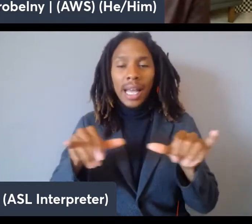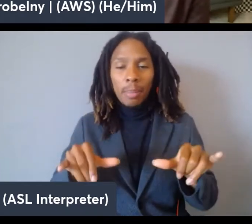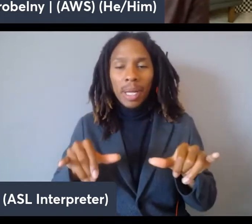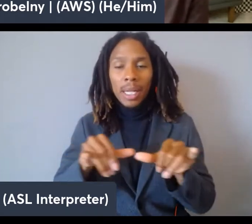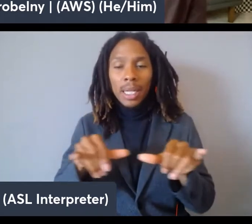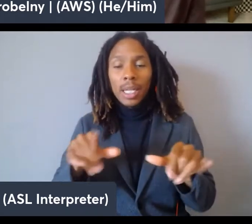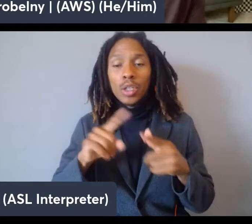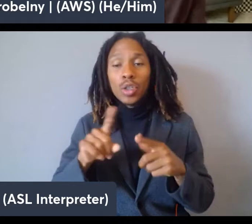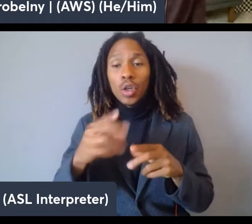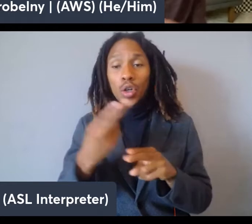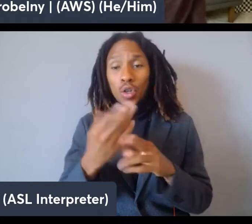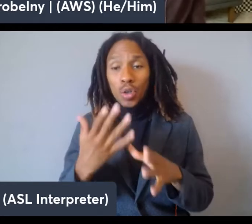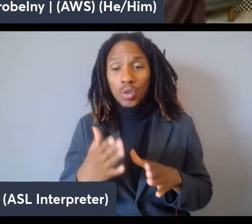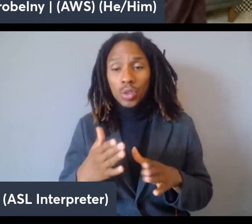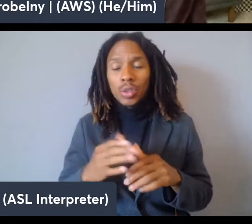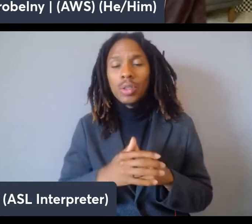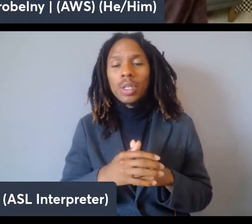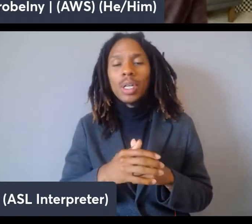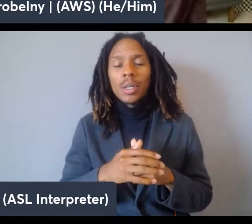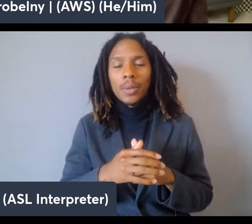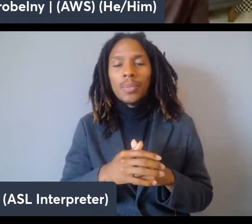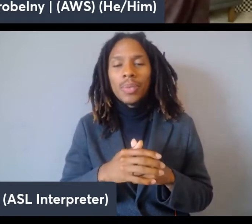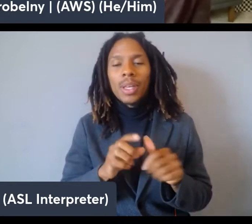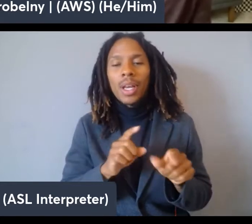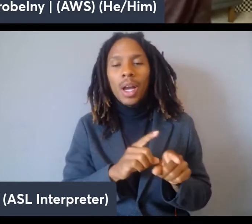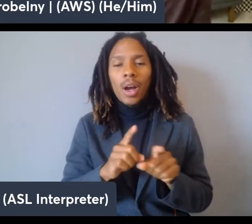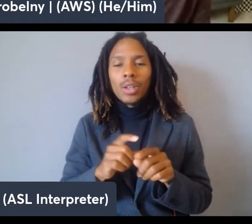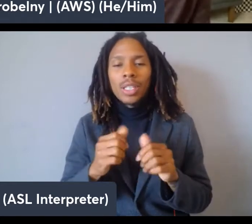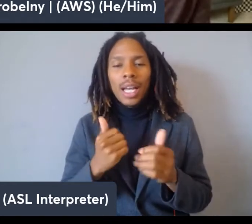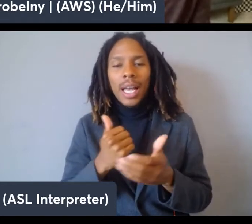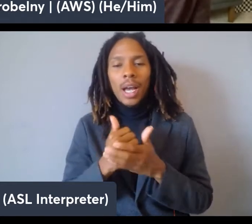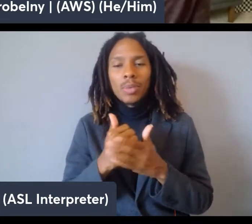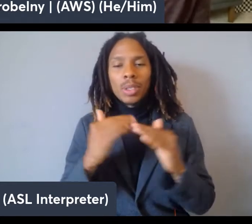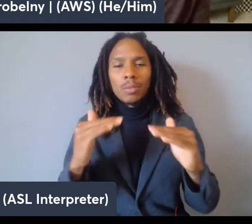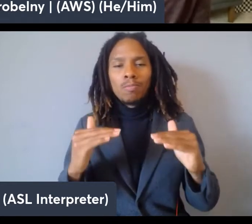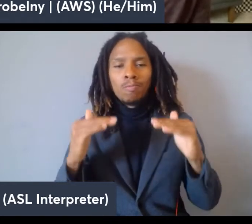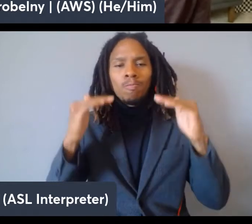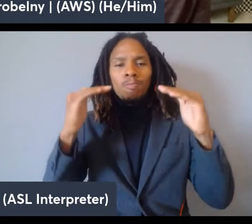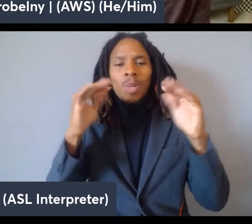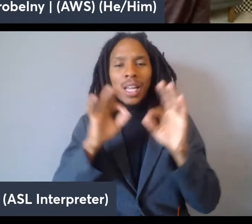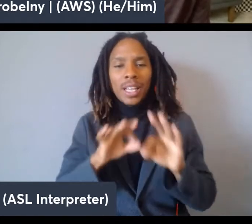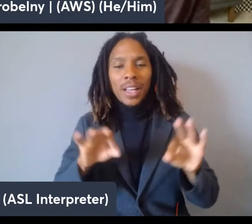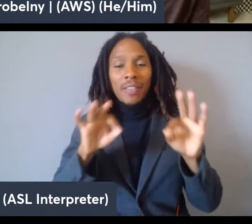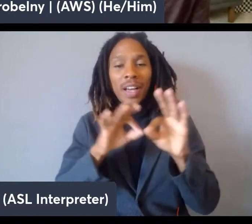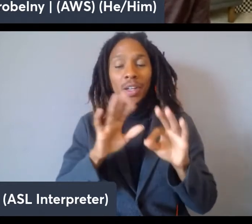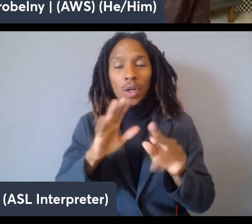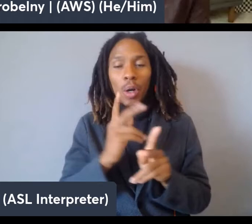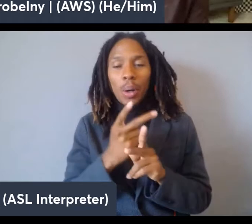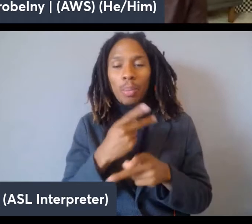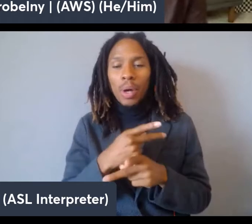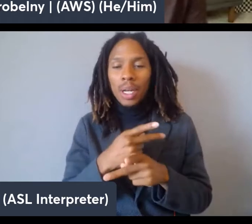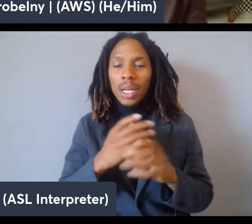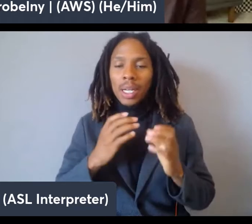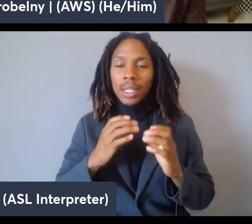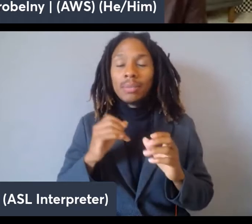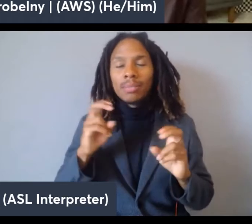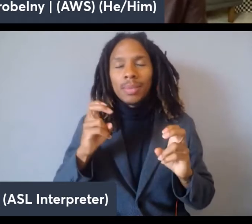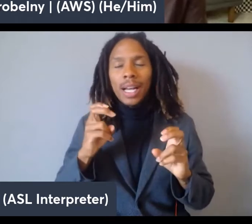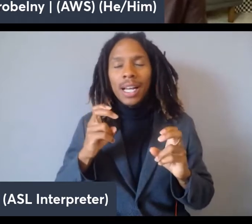It always helps in bringing up the value of your product, as a service provider,